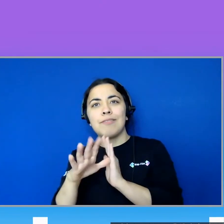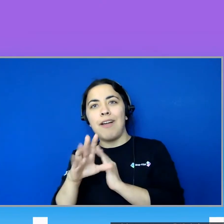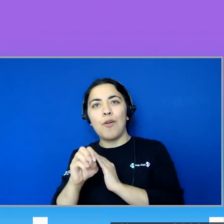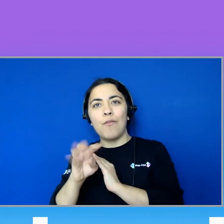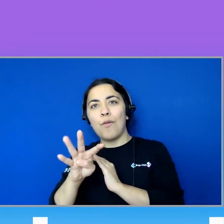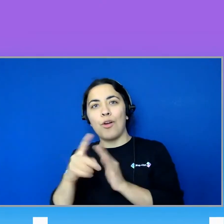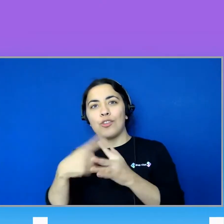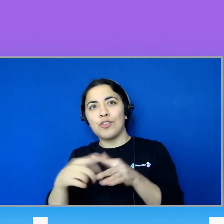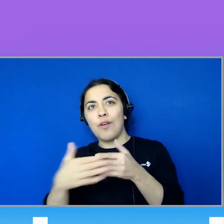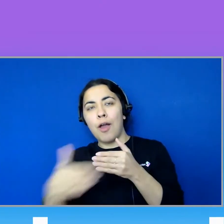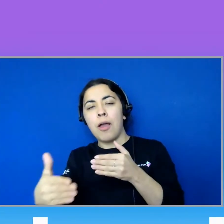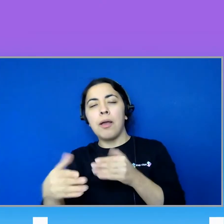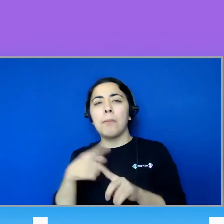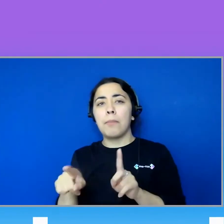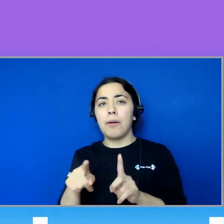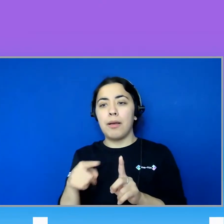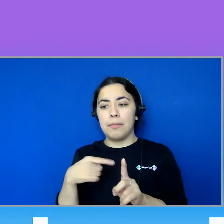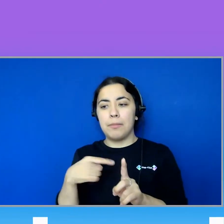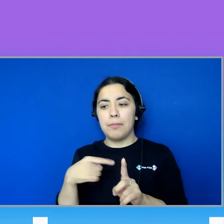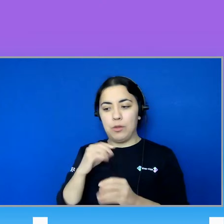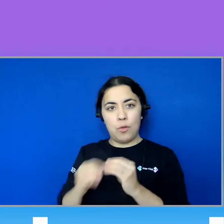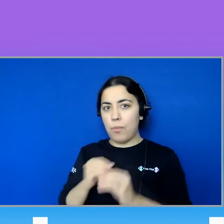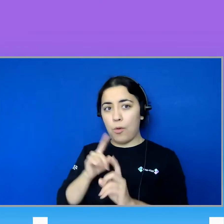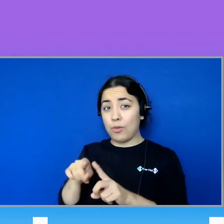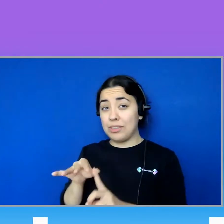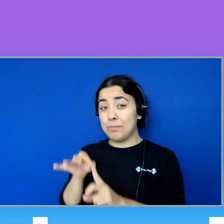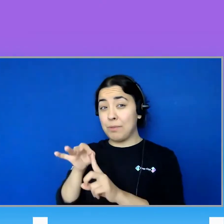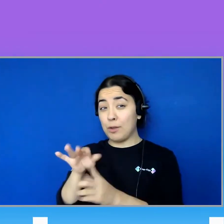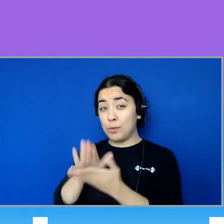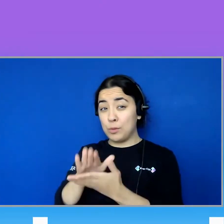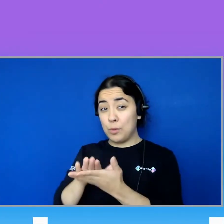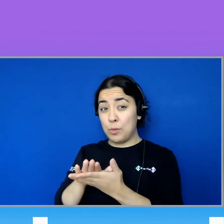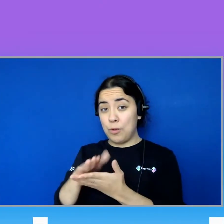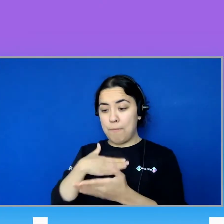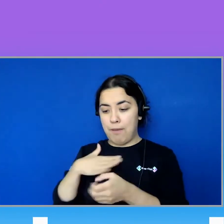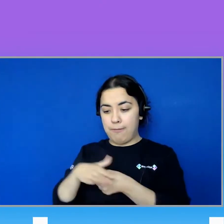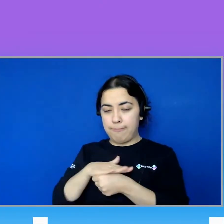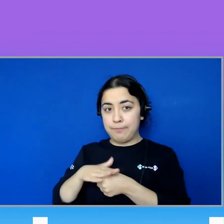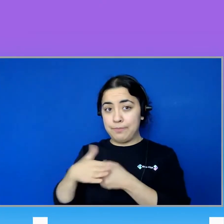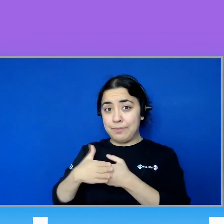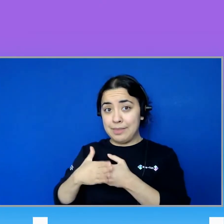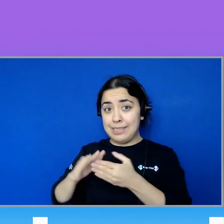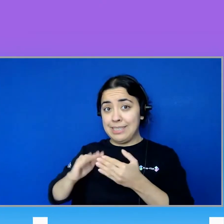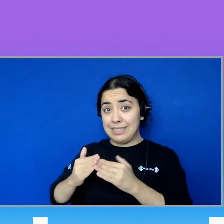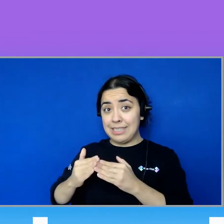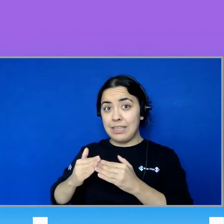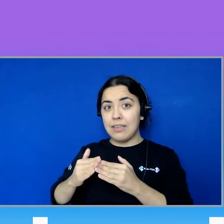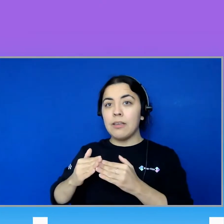of going to this special school in my city that was not in my